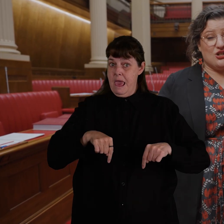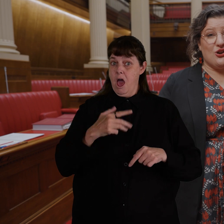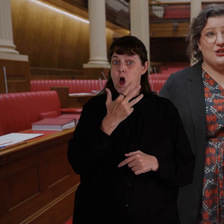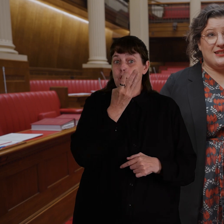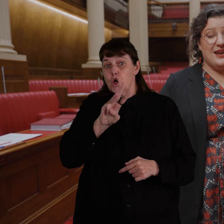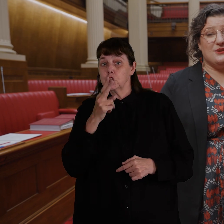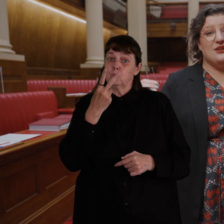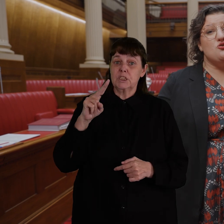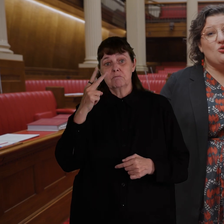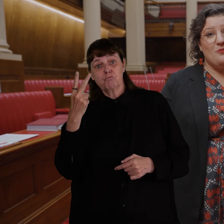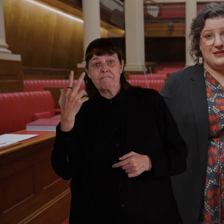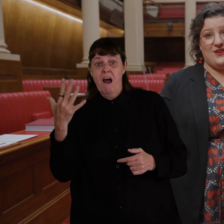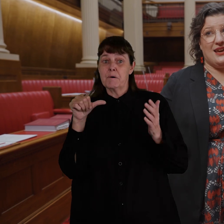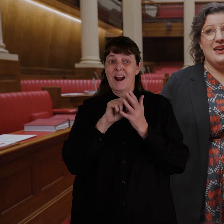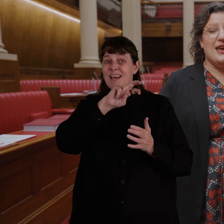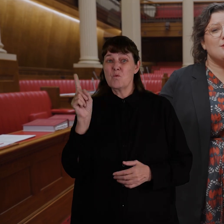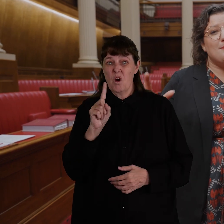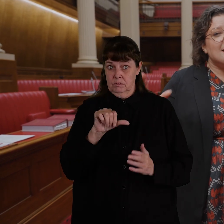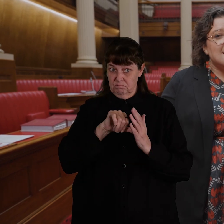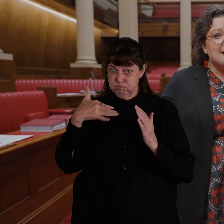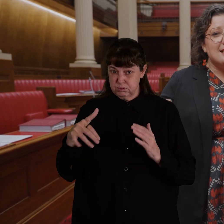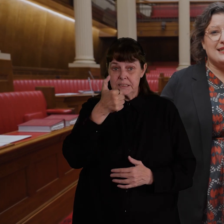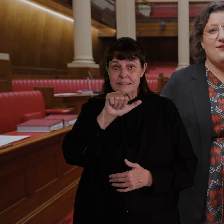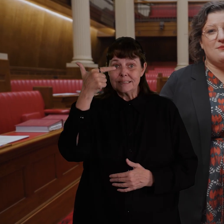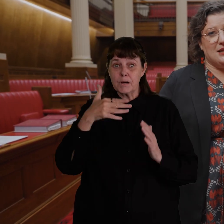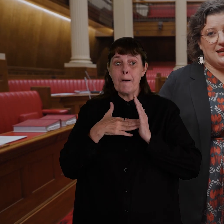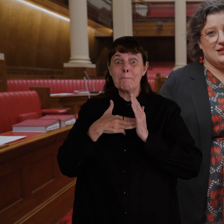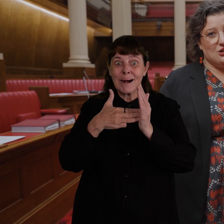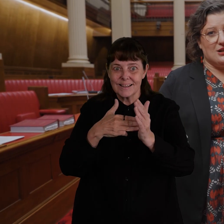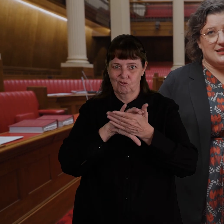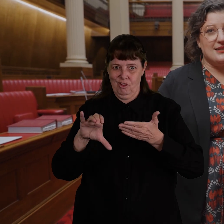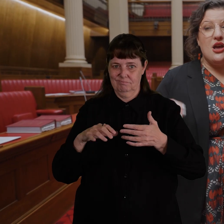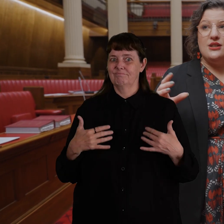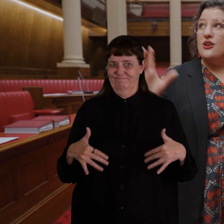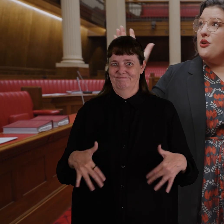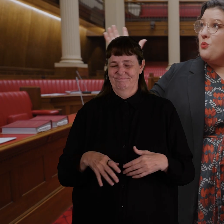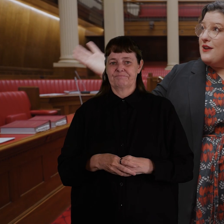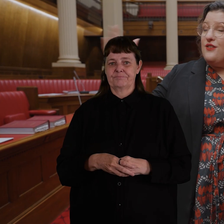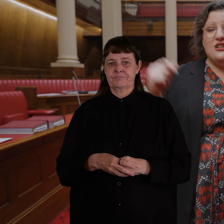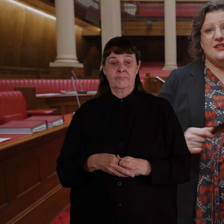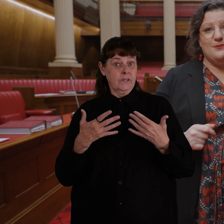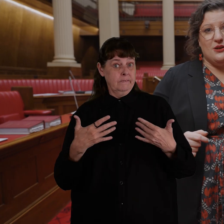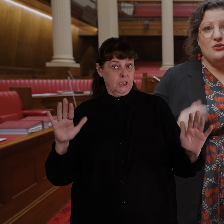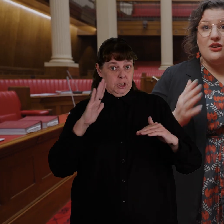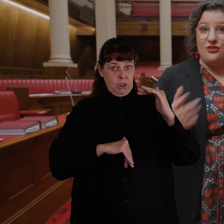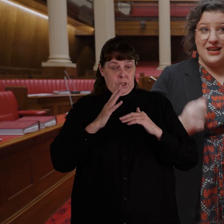it shows that it was an enormous figure. It was about $67 million. We finish this build,